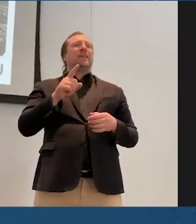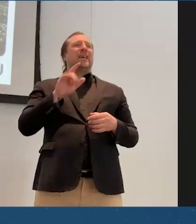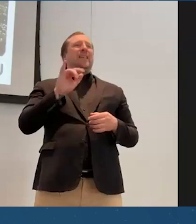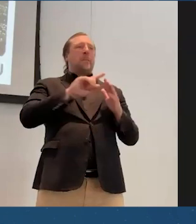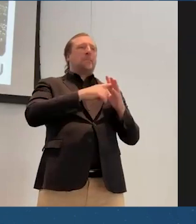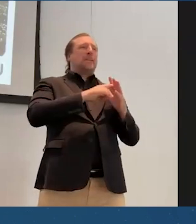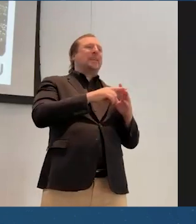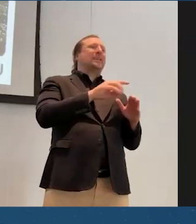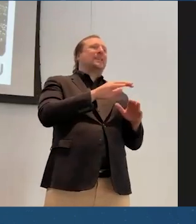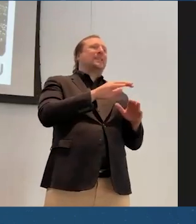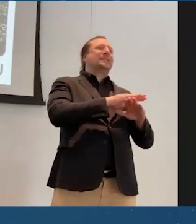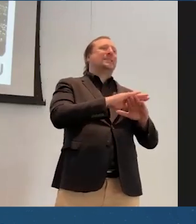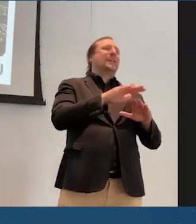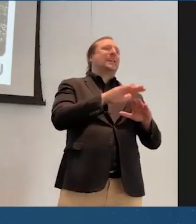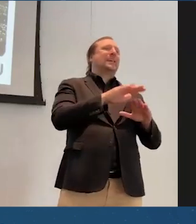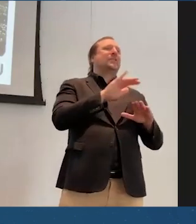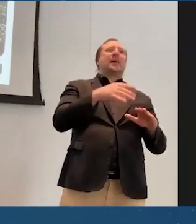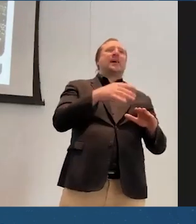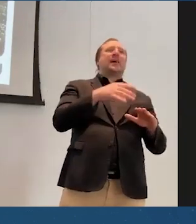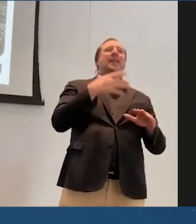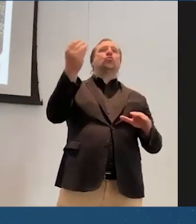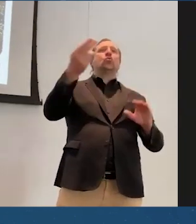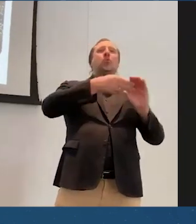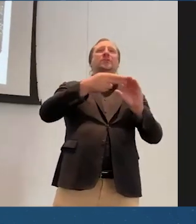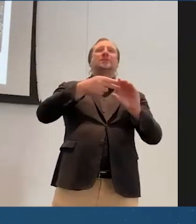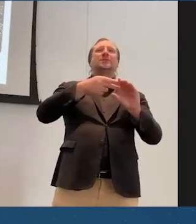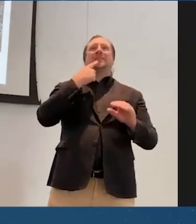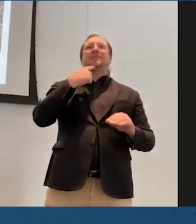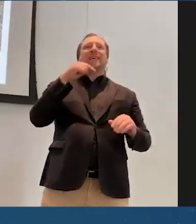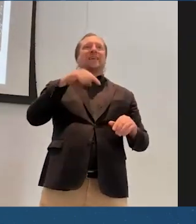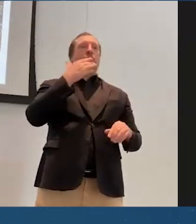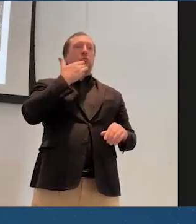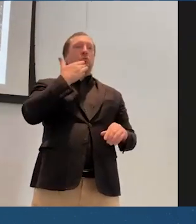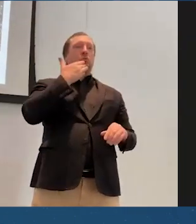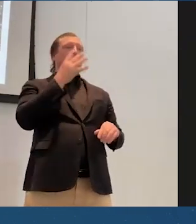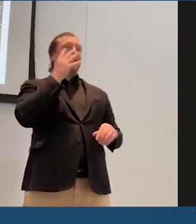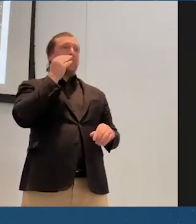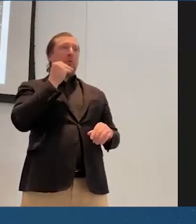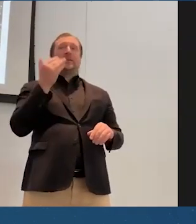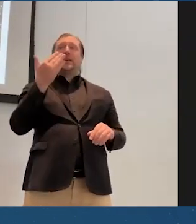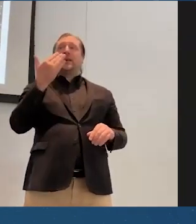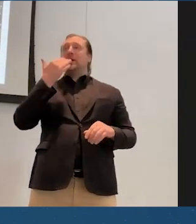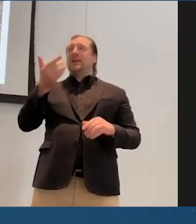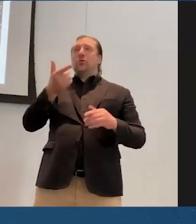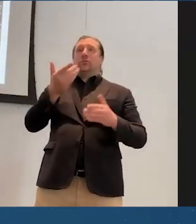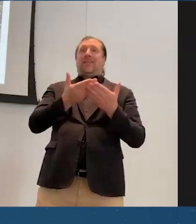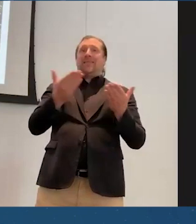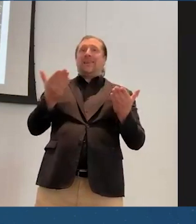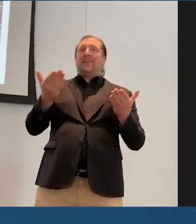with the external participants and saying, OK, here's what you experienced. Here's the goods. Here's a lot of the things that weren't so great,